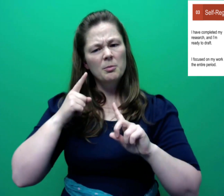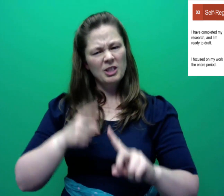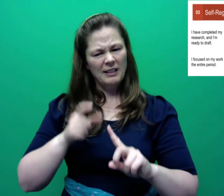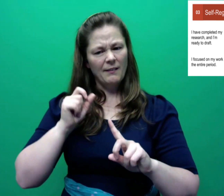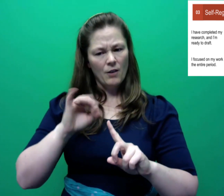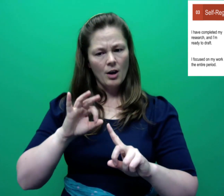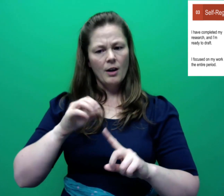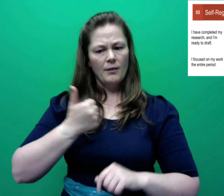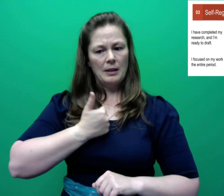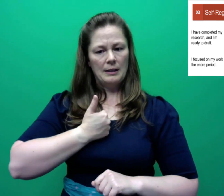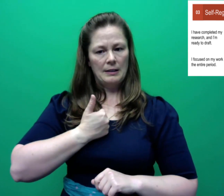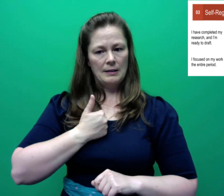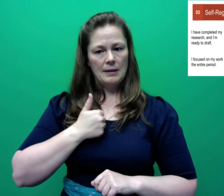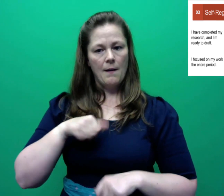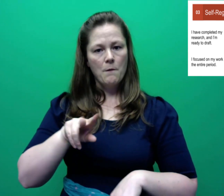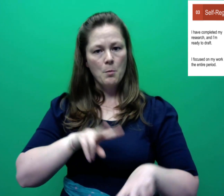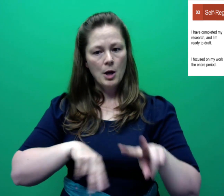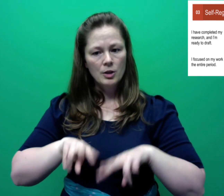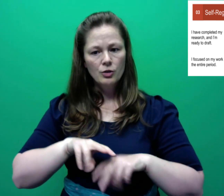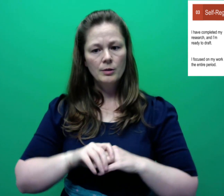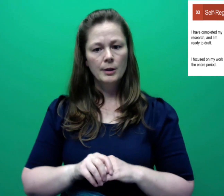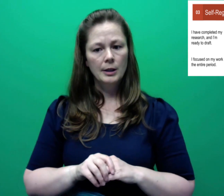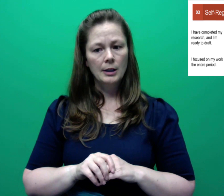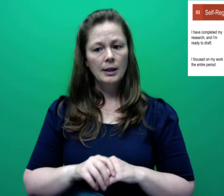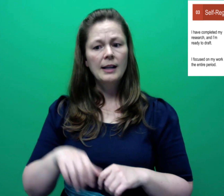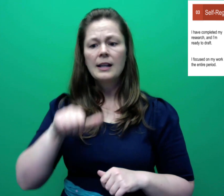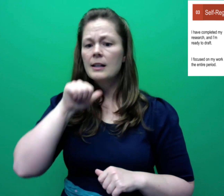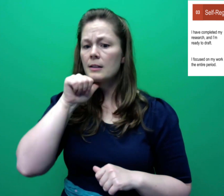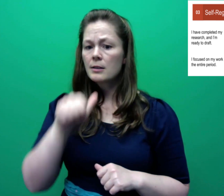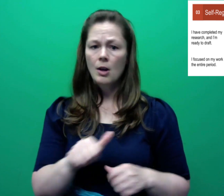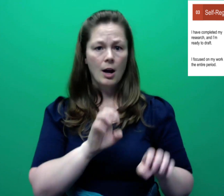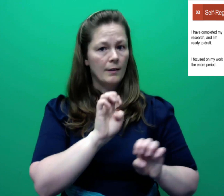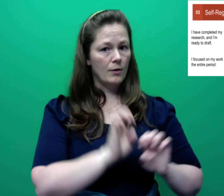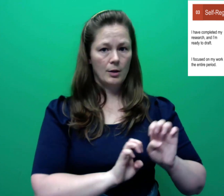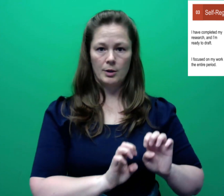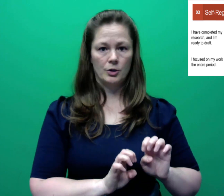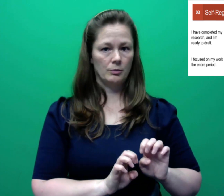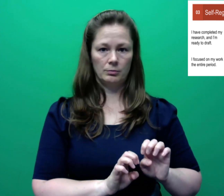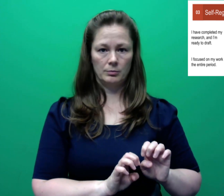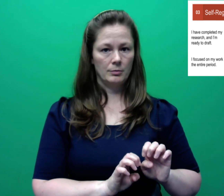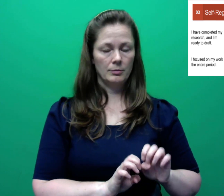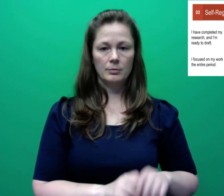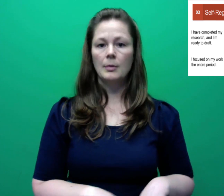The objective of this strategy is to help students learn to identify where